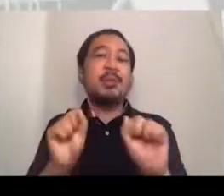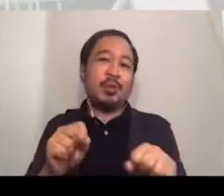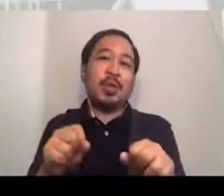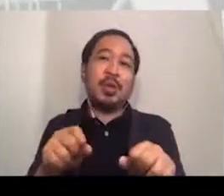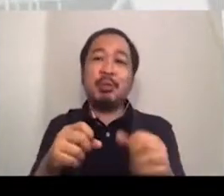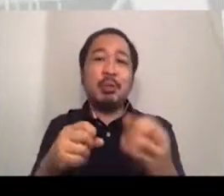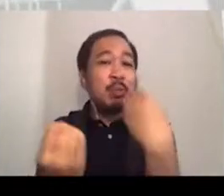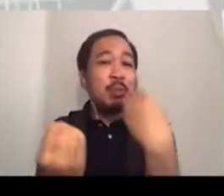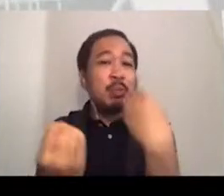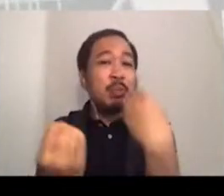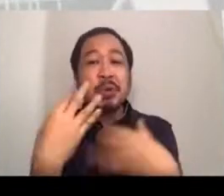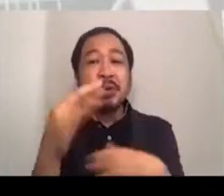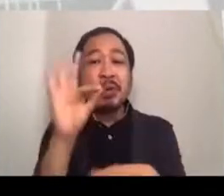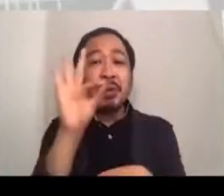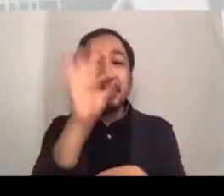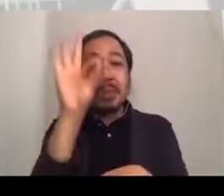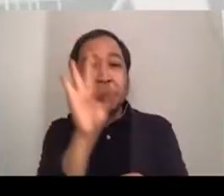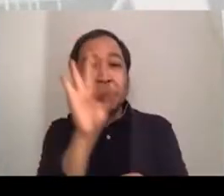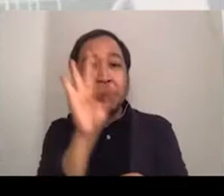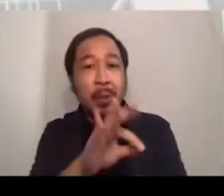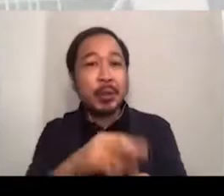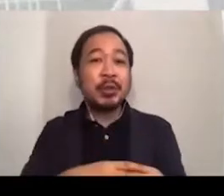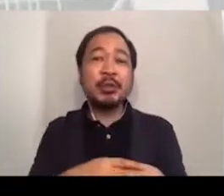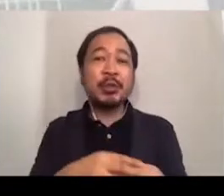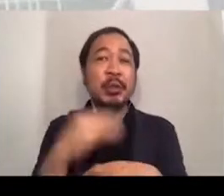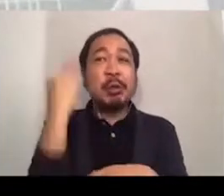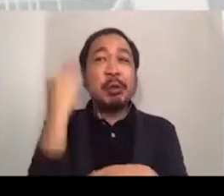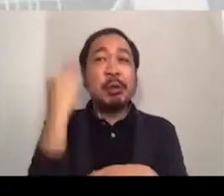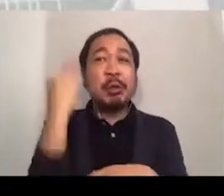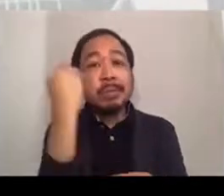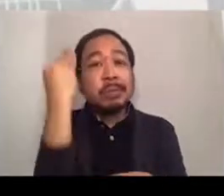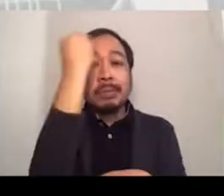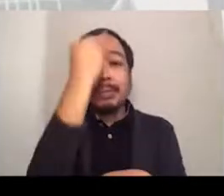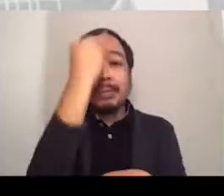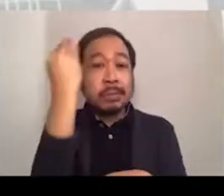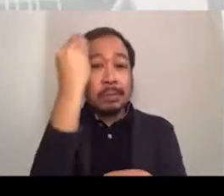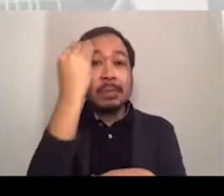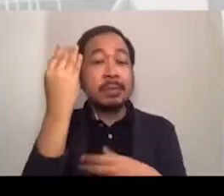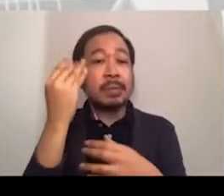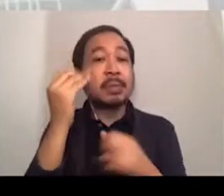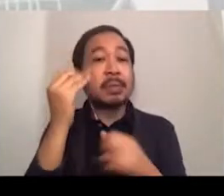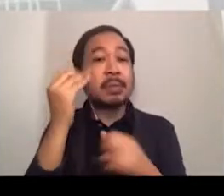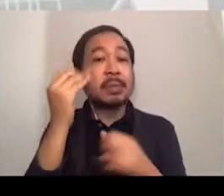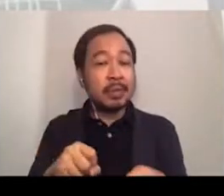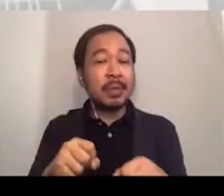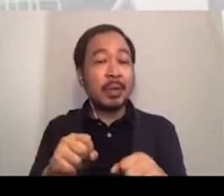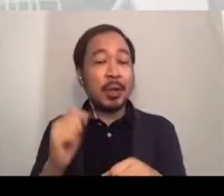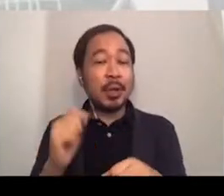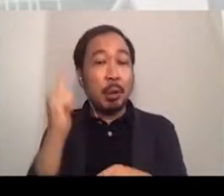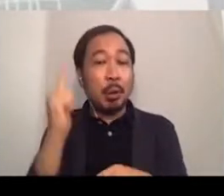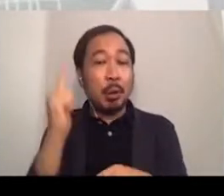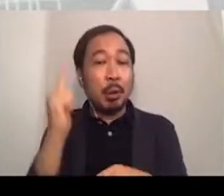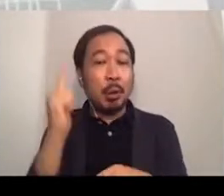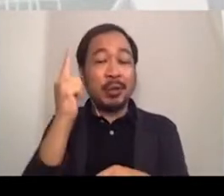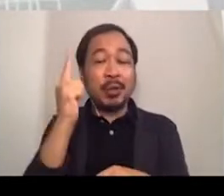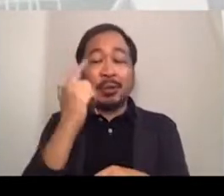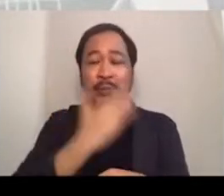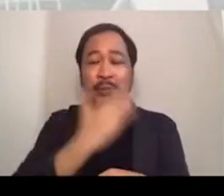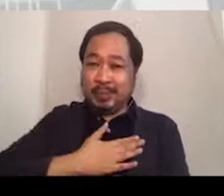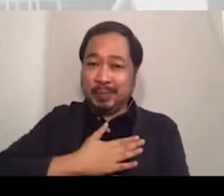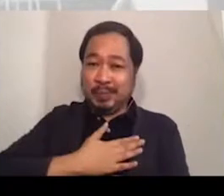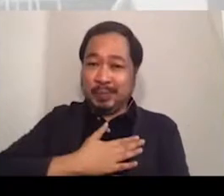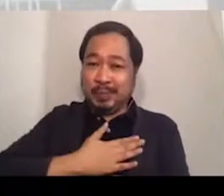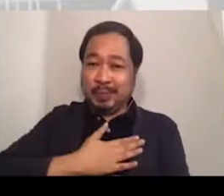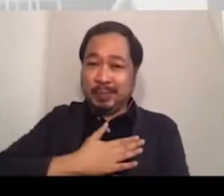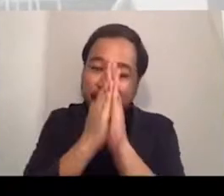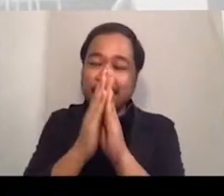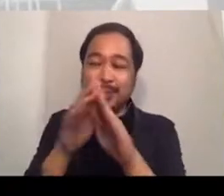And just to get you all ready, please type all inputs into the YouTube chat box, which is to the right of the YouTube video